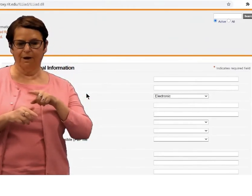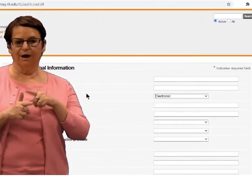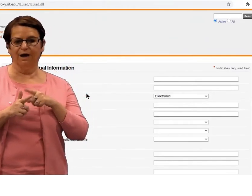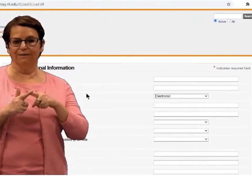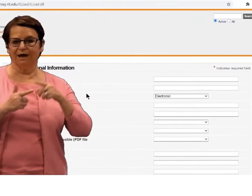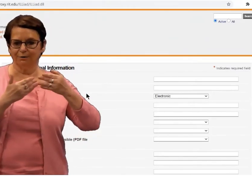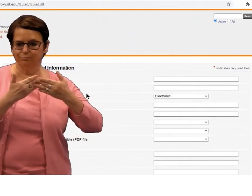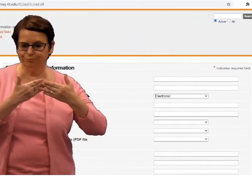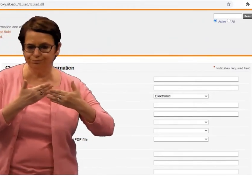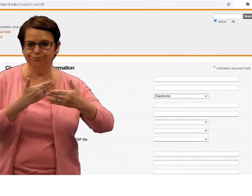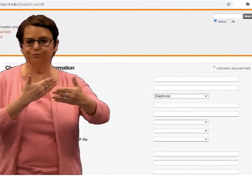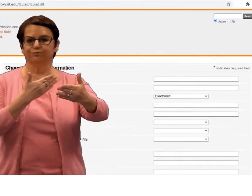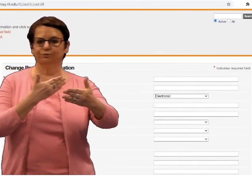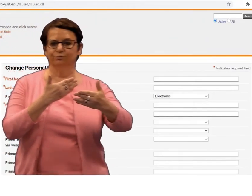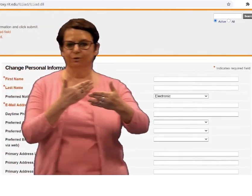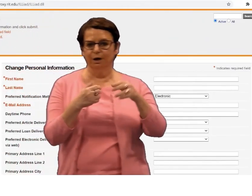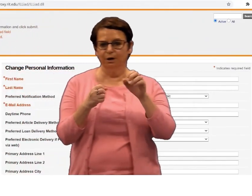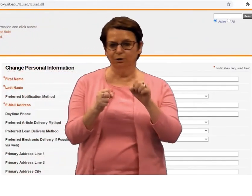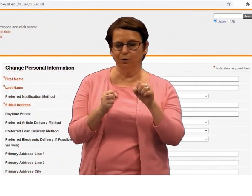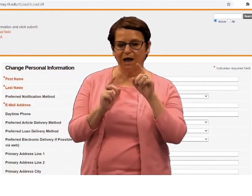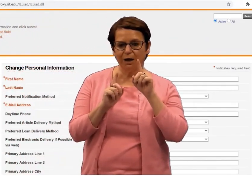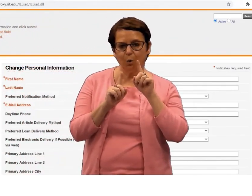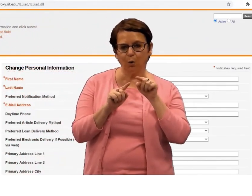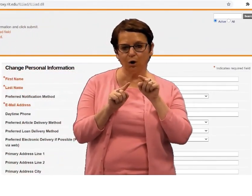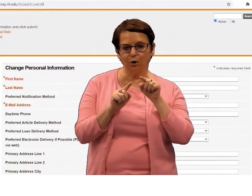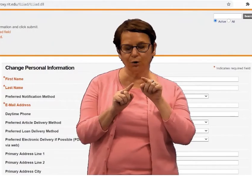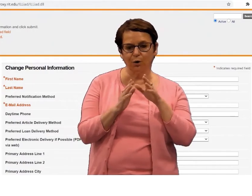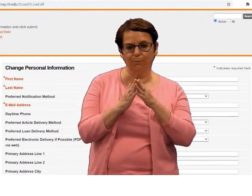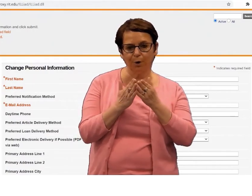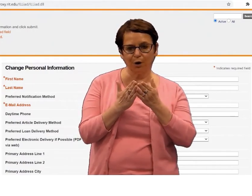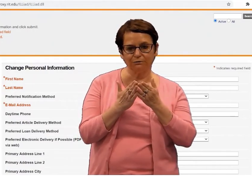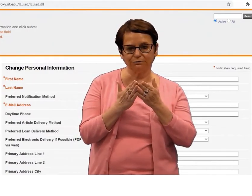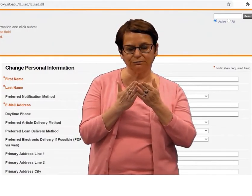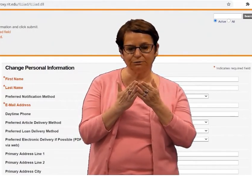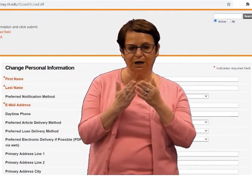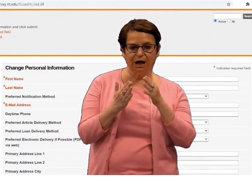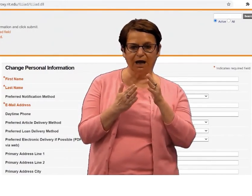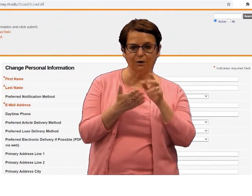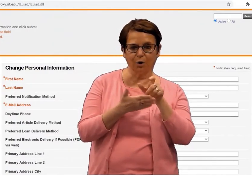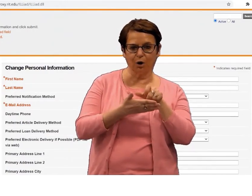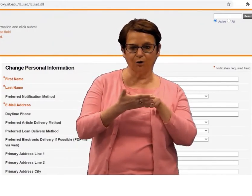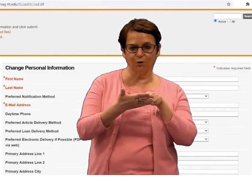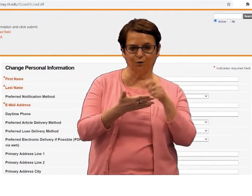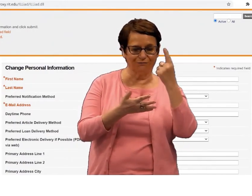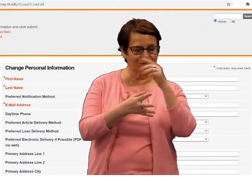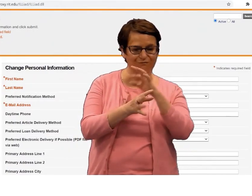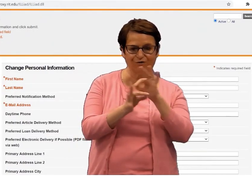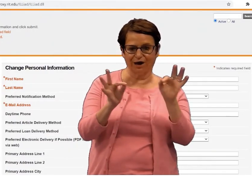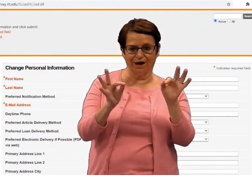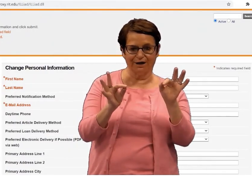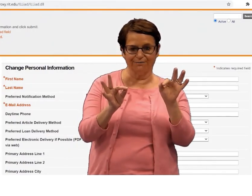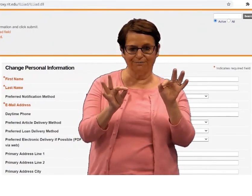You fill this form in one time, and then you can order books and articles for free then on out.